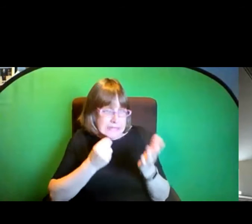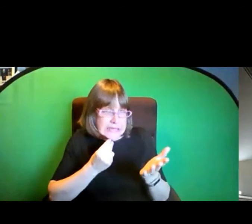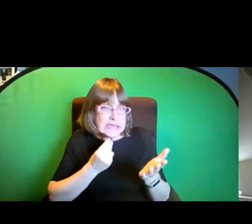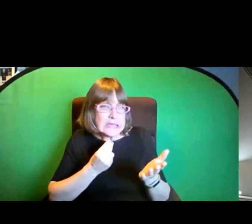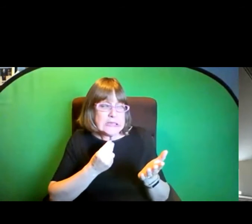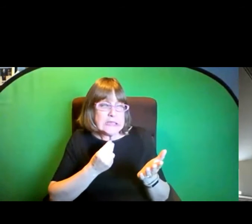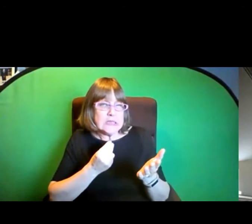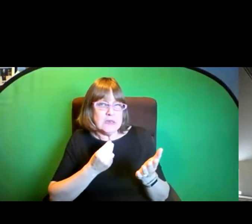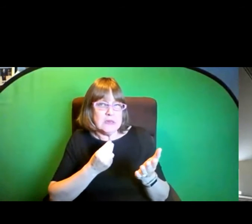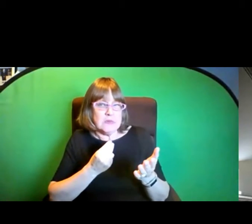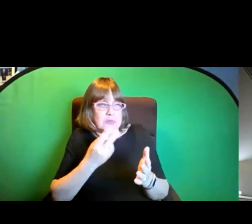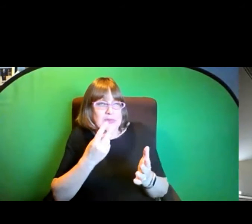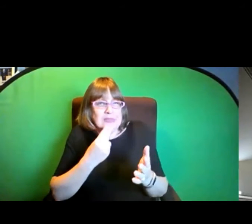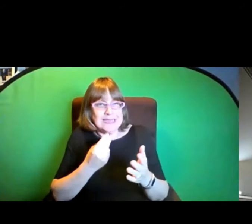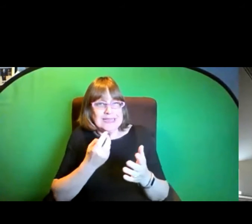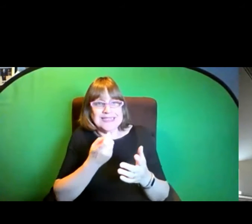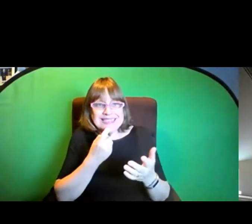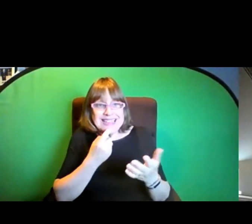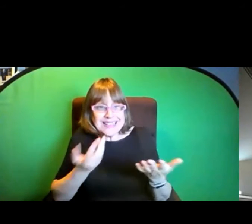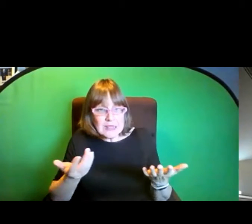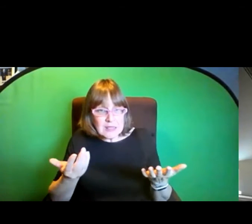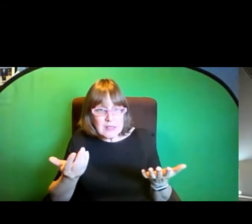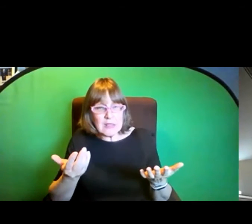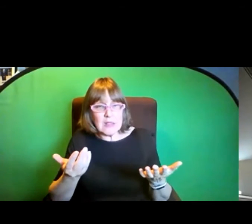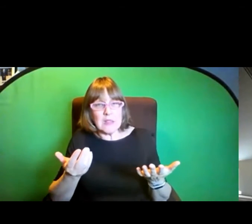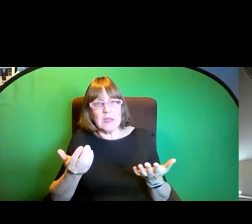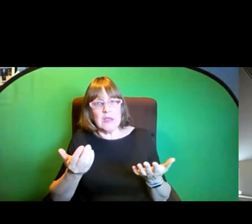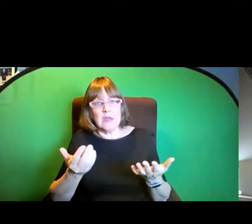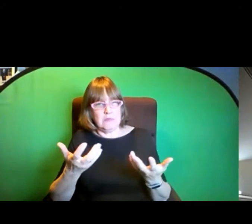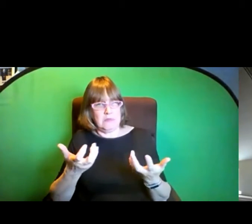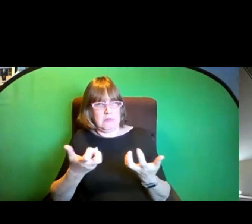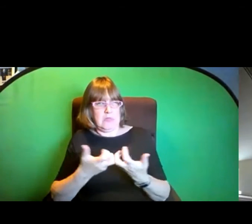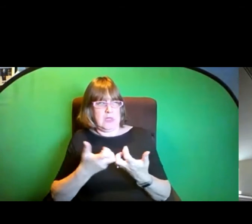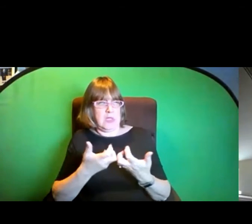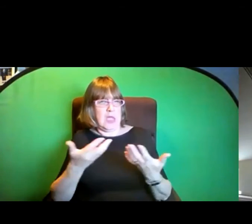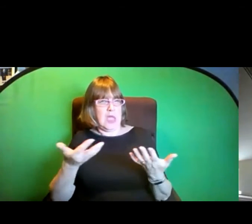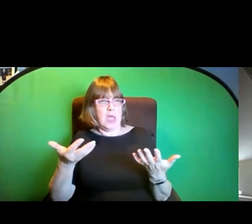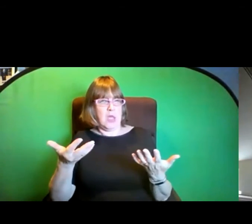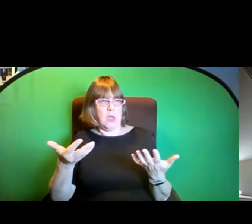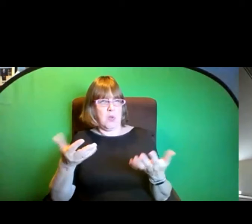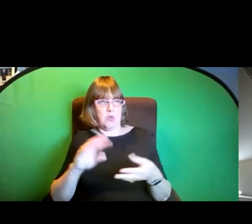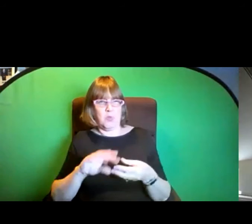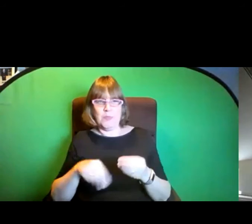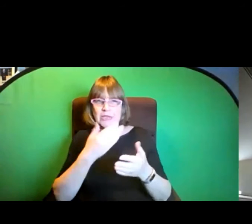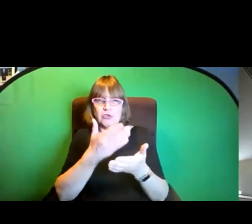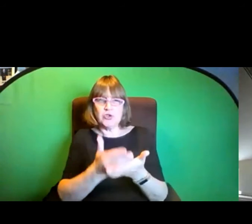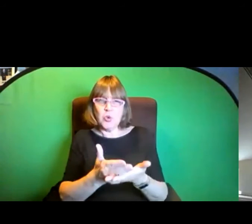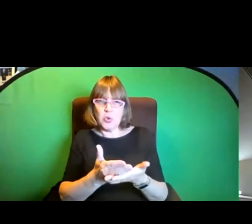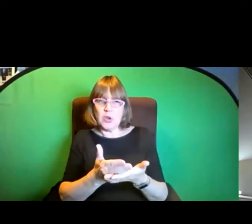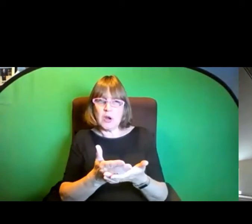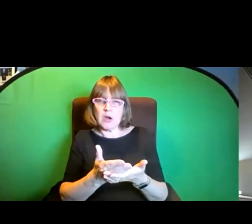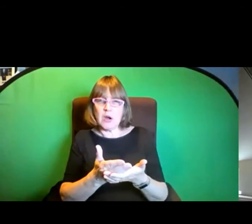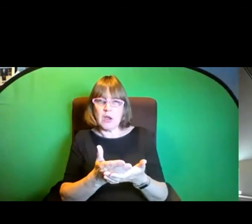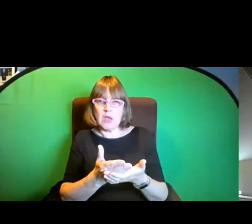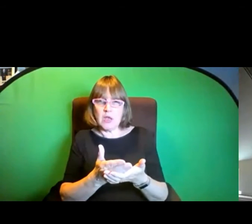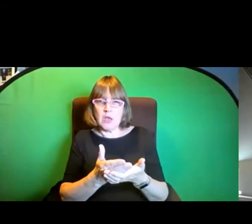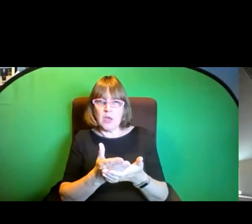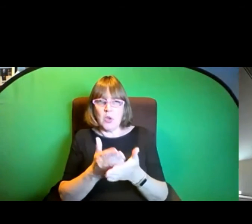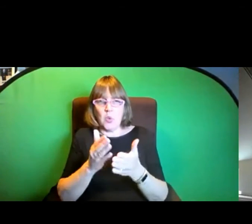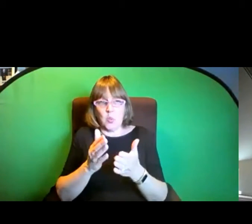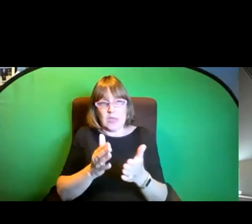need steel for the climate transition how do we ensure that we shift refining and chemicals